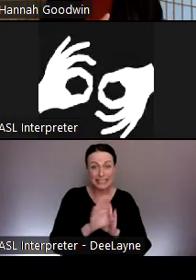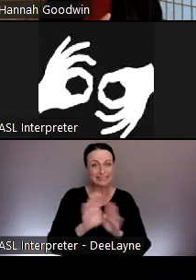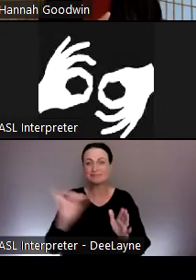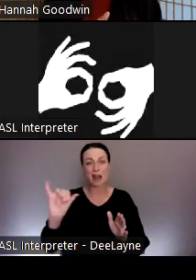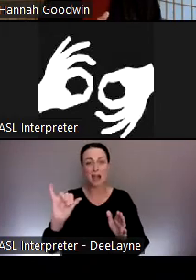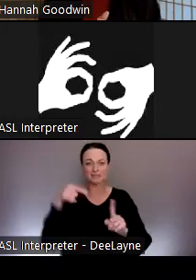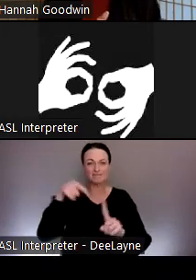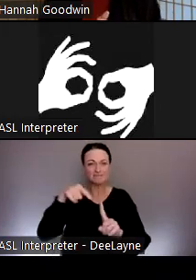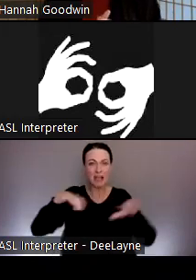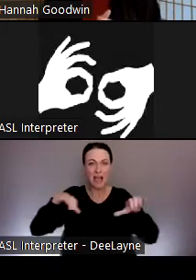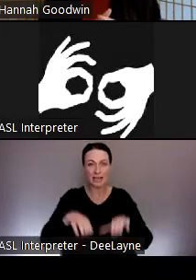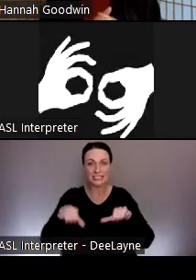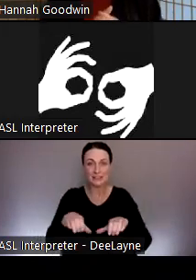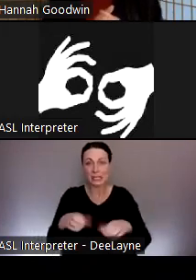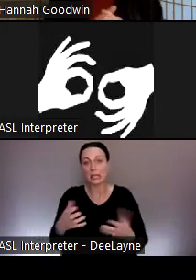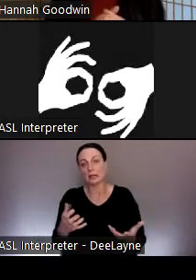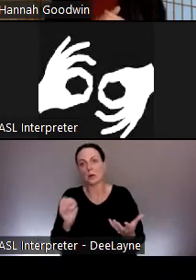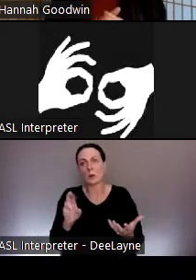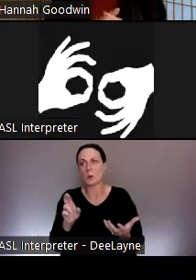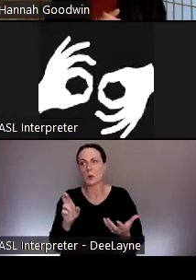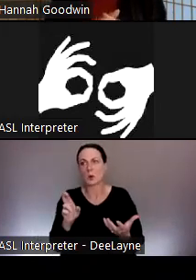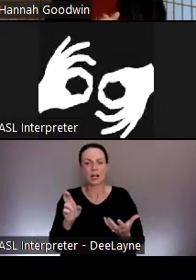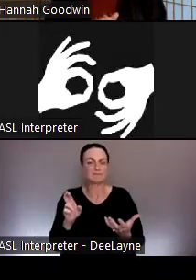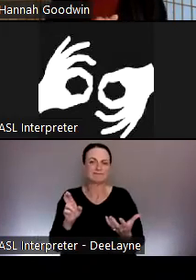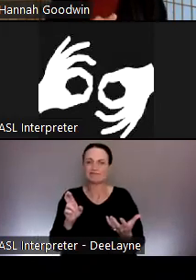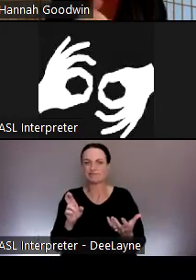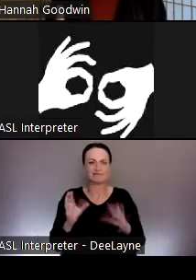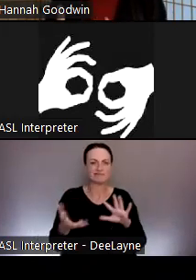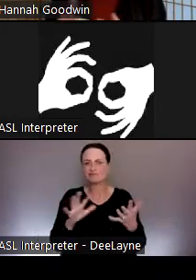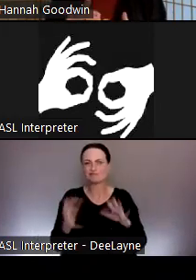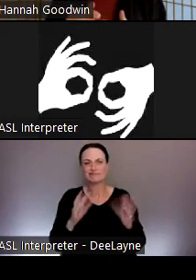or it could also be a skill in delivery.